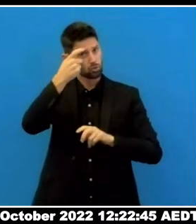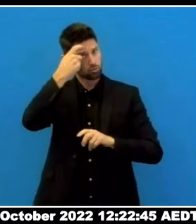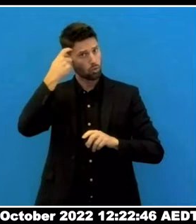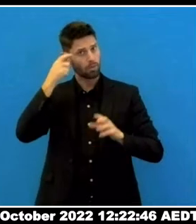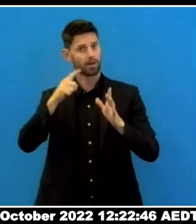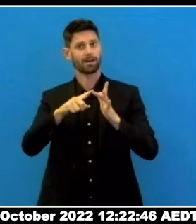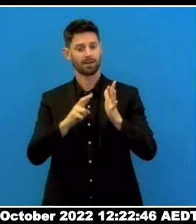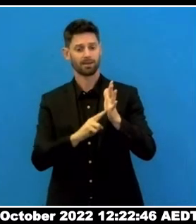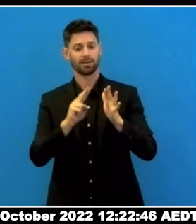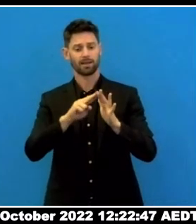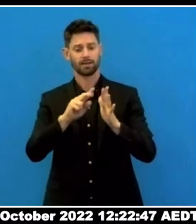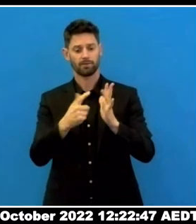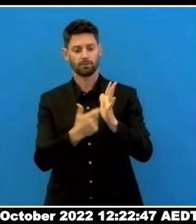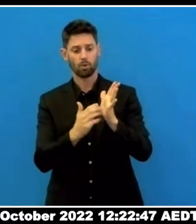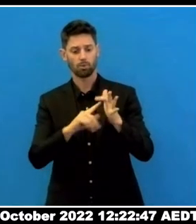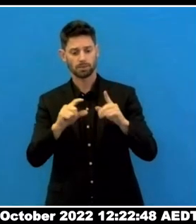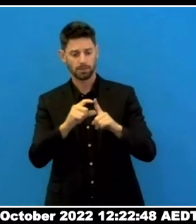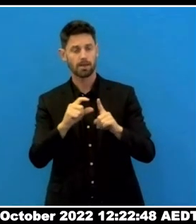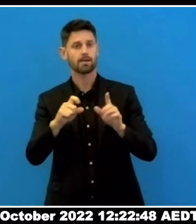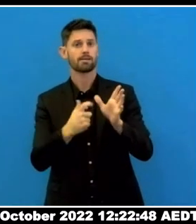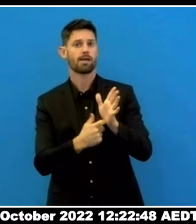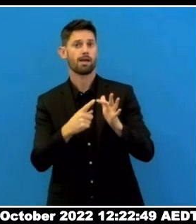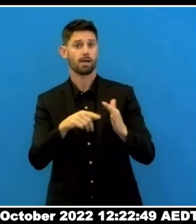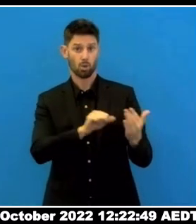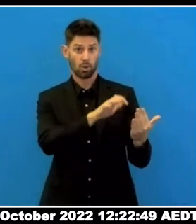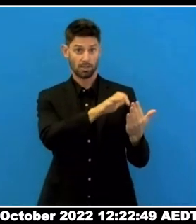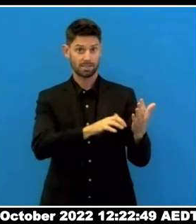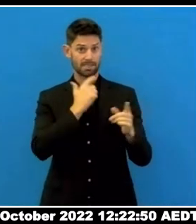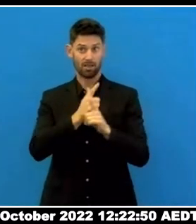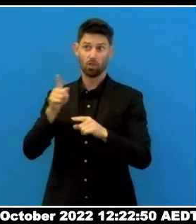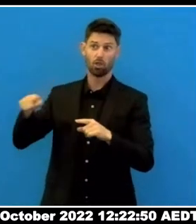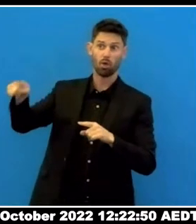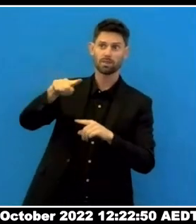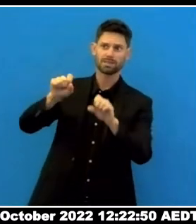and services understanding the nature, severity, psycho social consequences